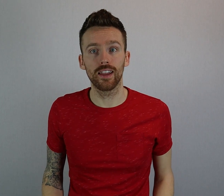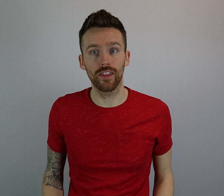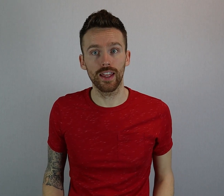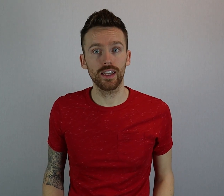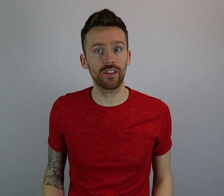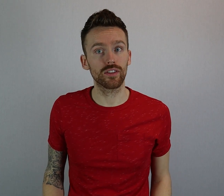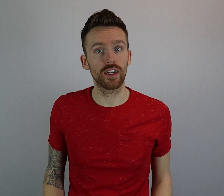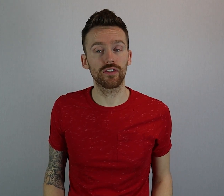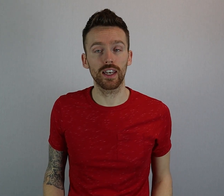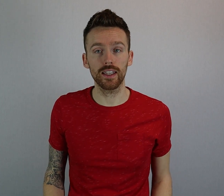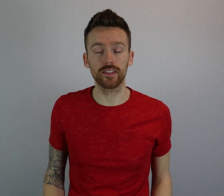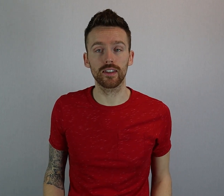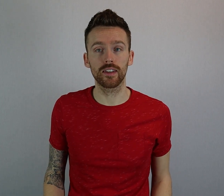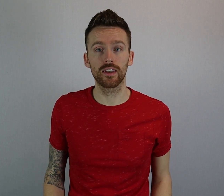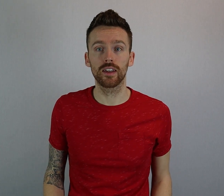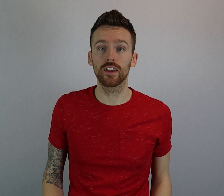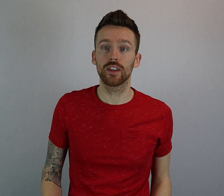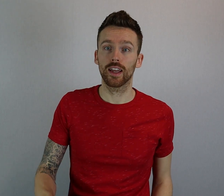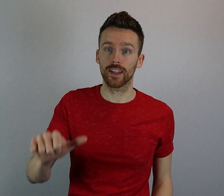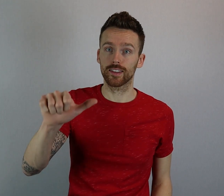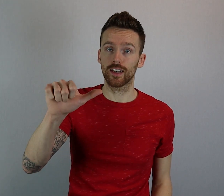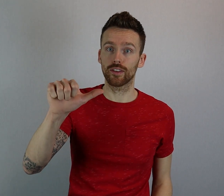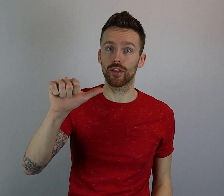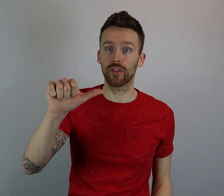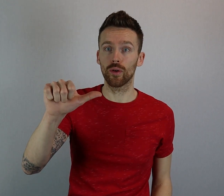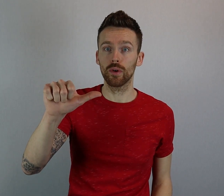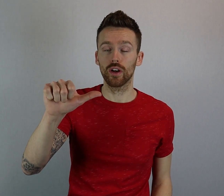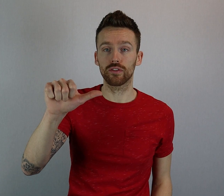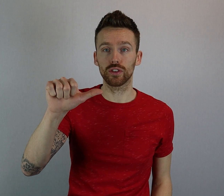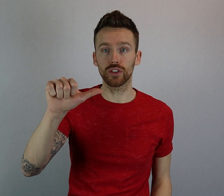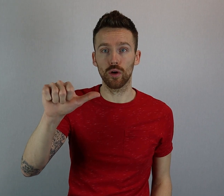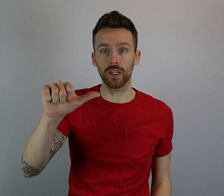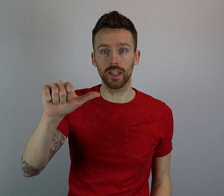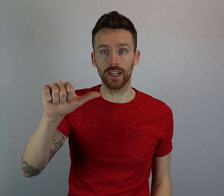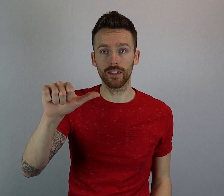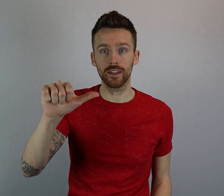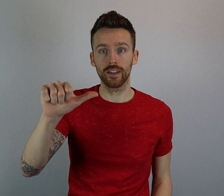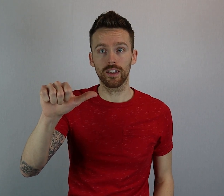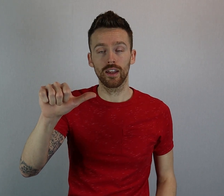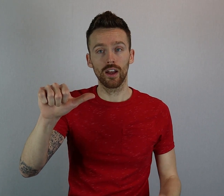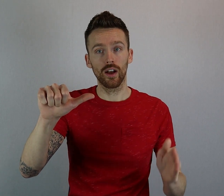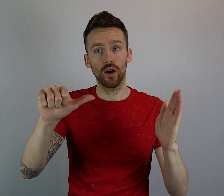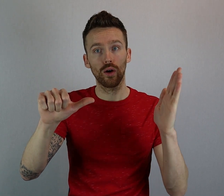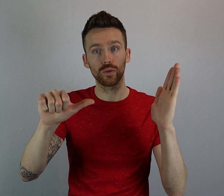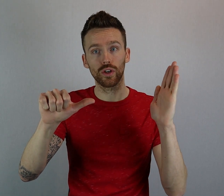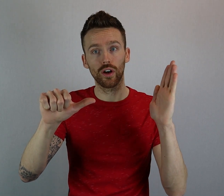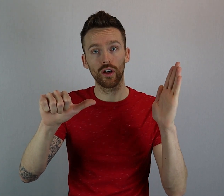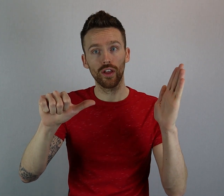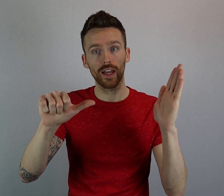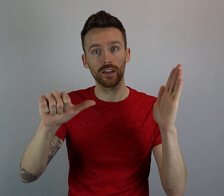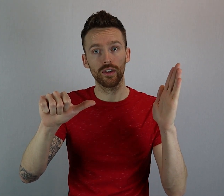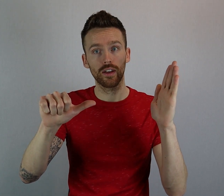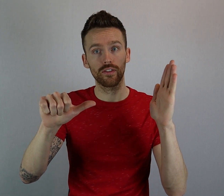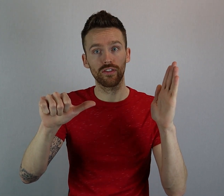And then the sign for list, extend the thumb of your dominant hand hold your other hand flat.